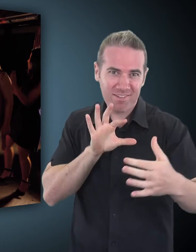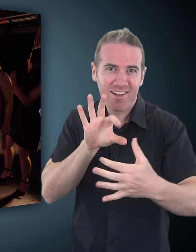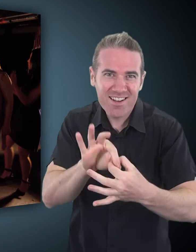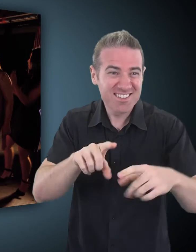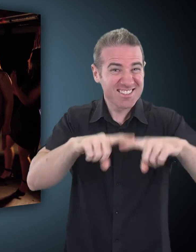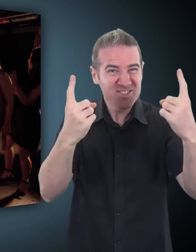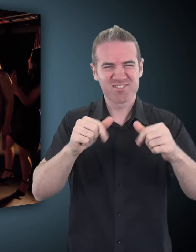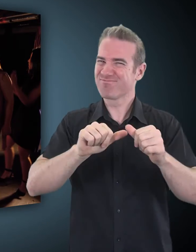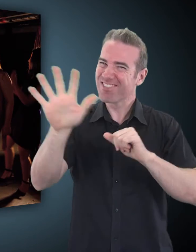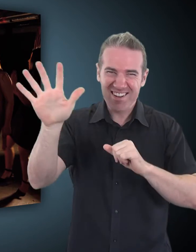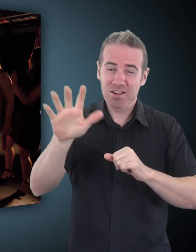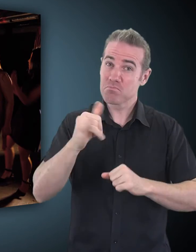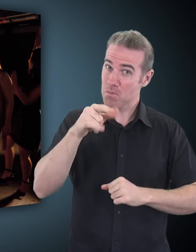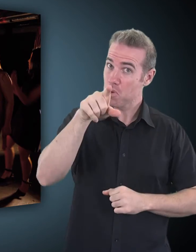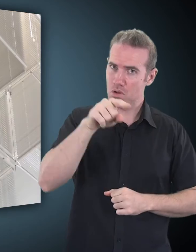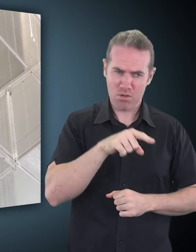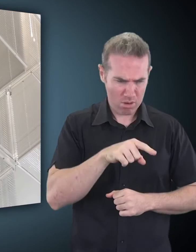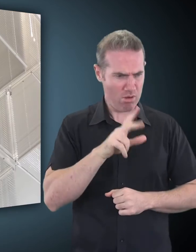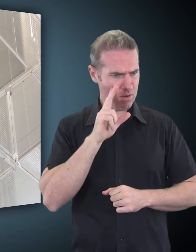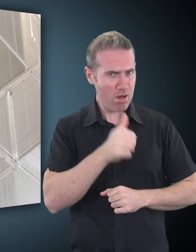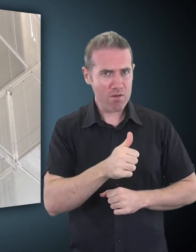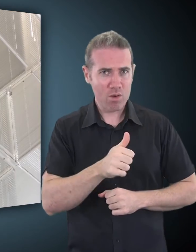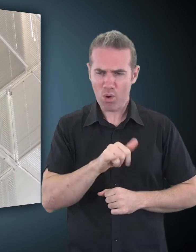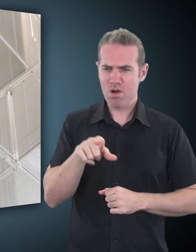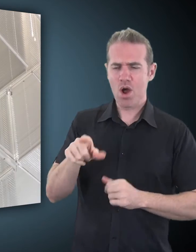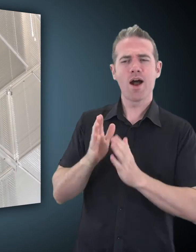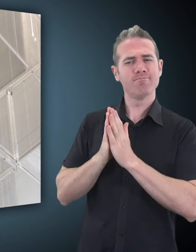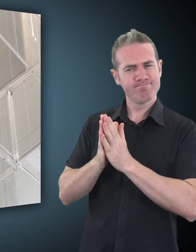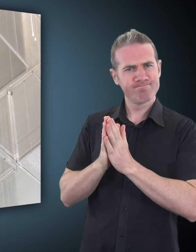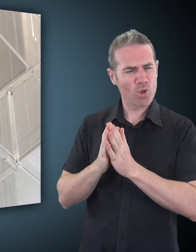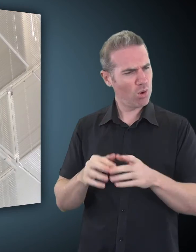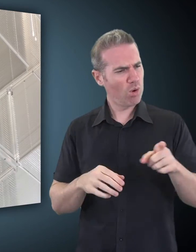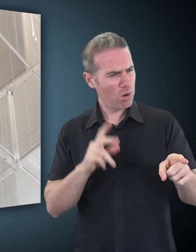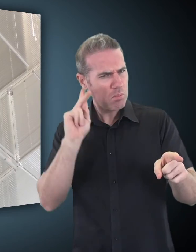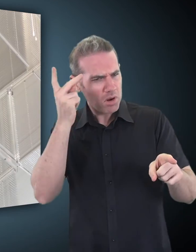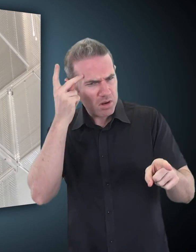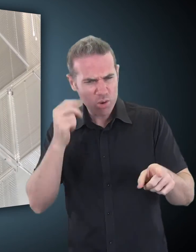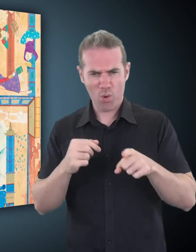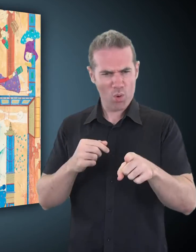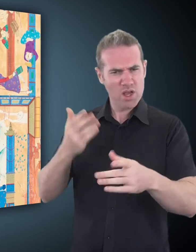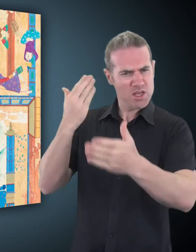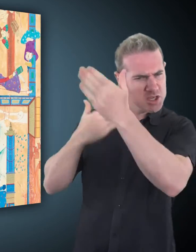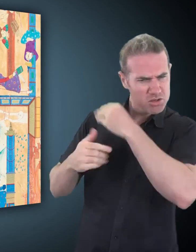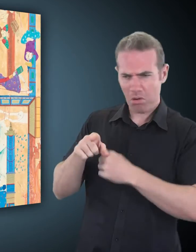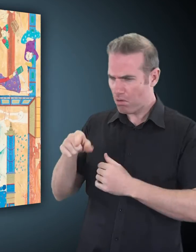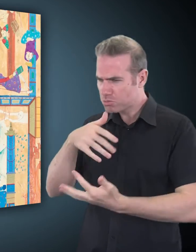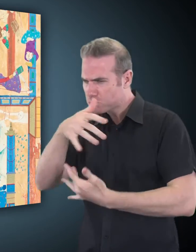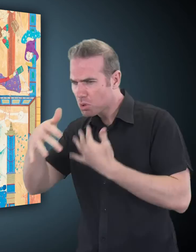so I think it's fantastic if we find personal connections. Whether it's through the aesthetics, an idea explored in one of the works, or whether it's a spiritual, political,